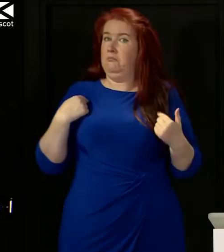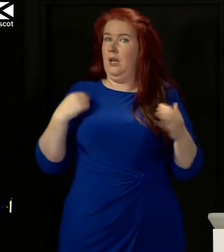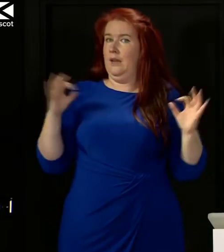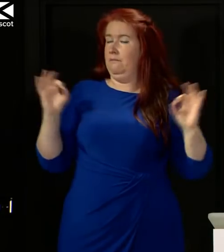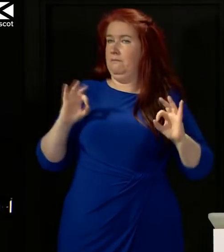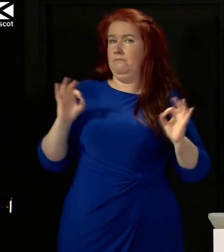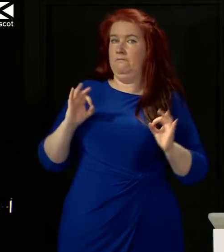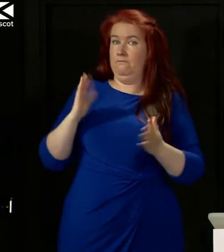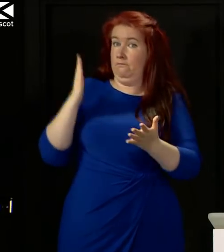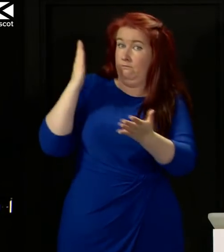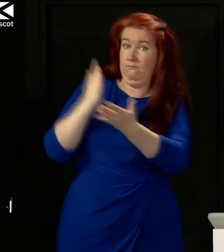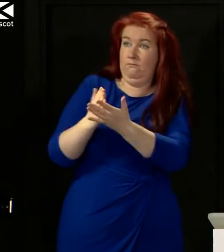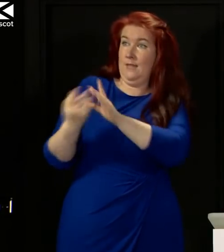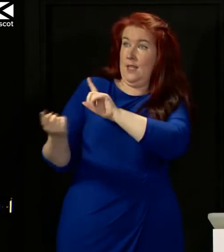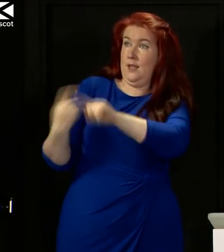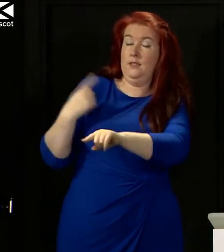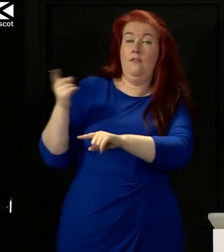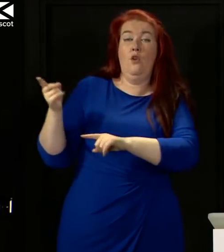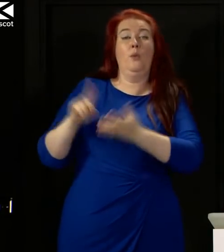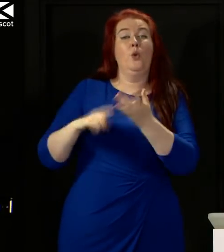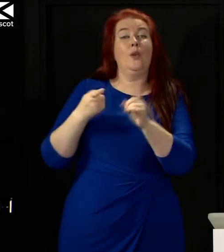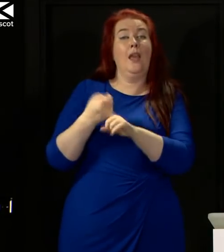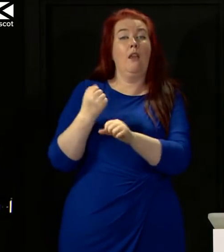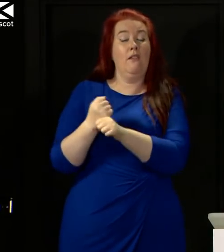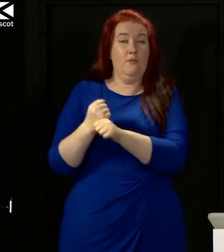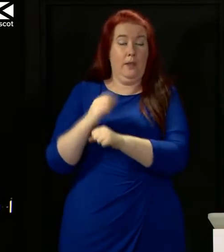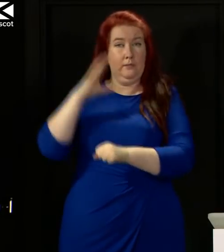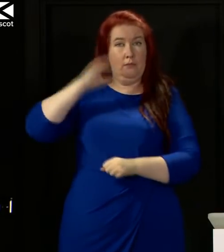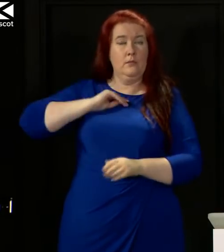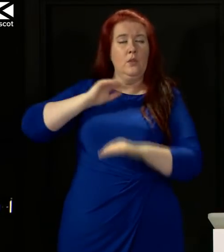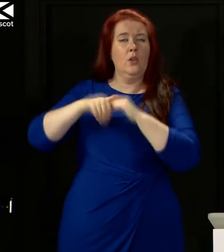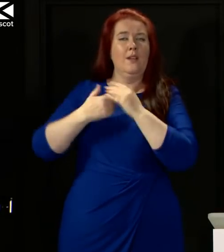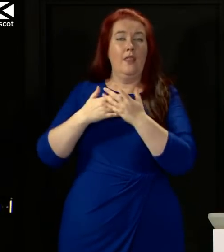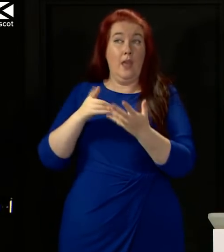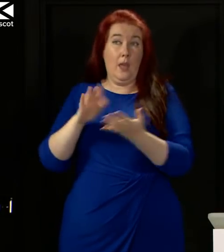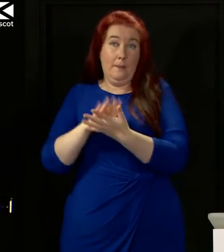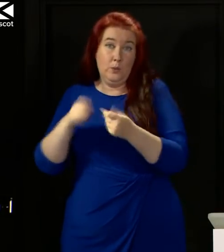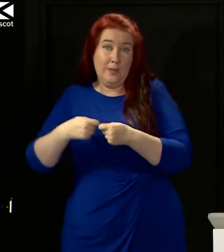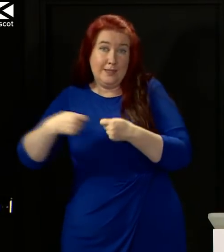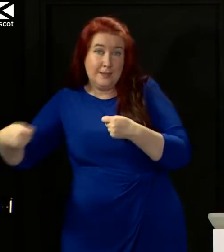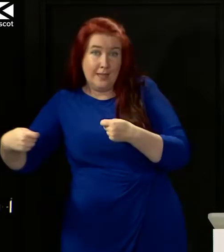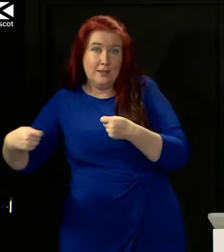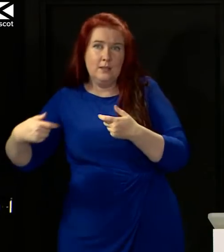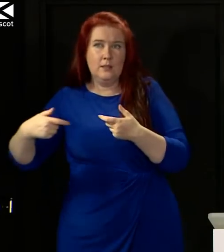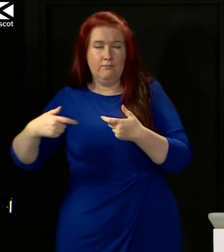indications from the UK Government that they are willing to extend, but I very much remain